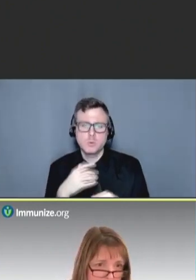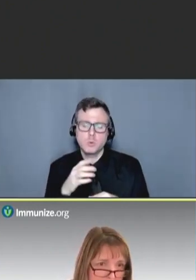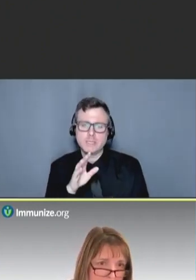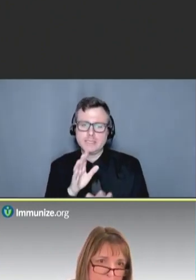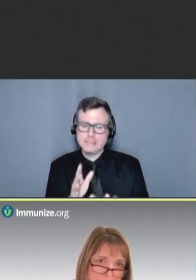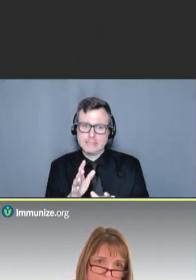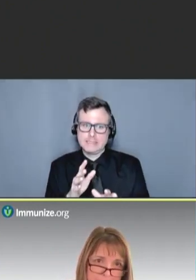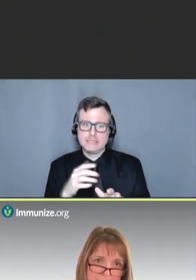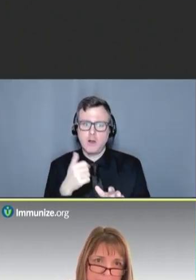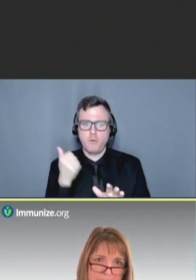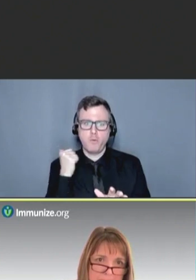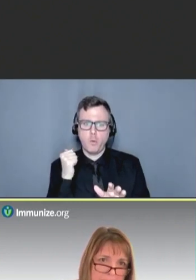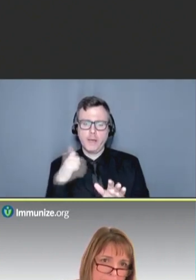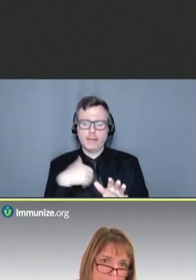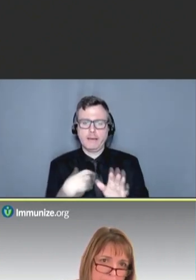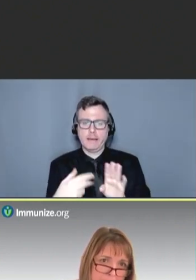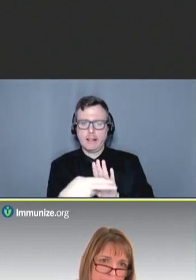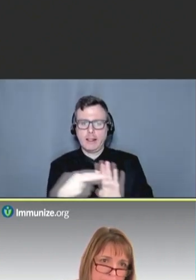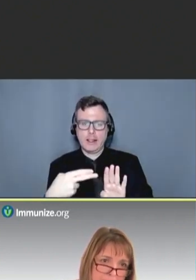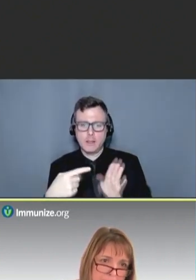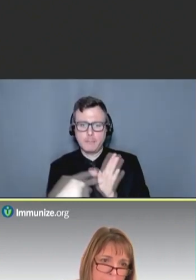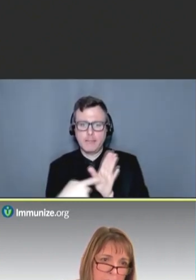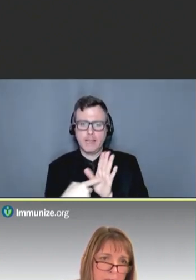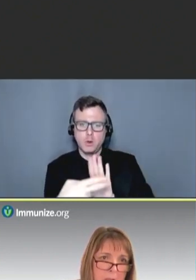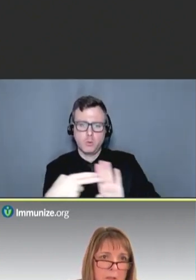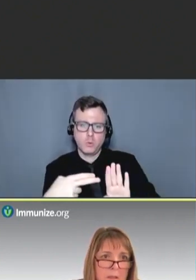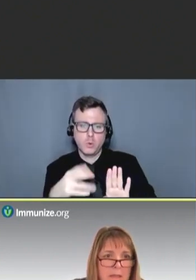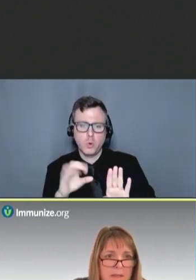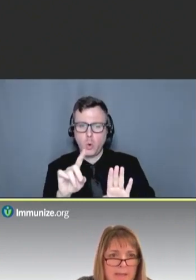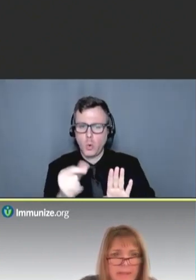and billing errors. Next slide.